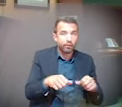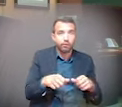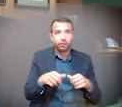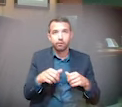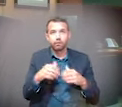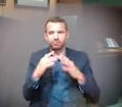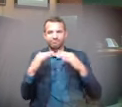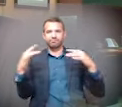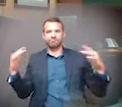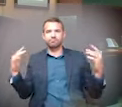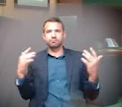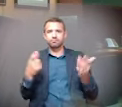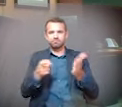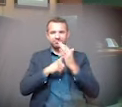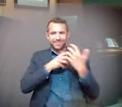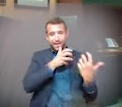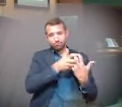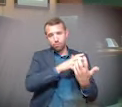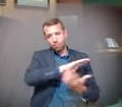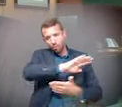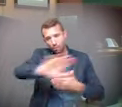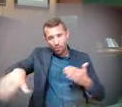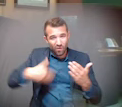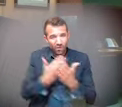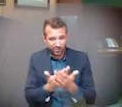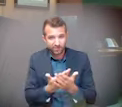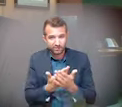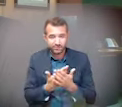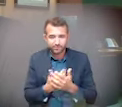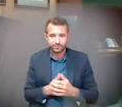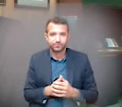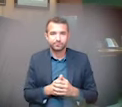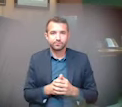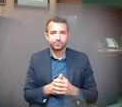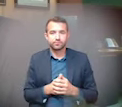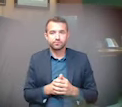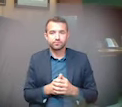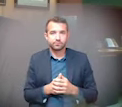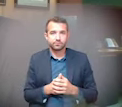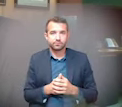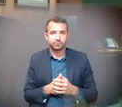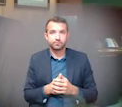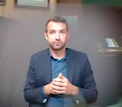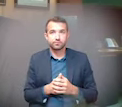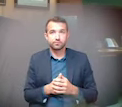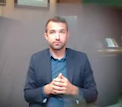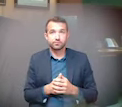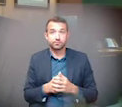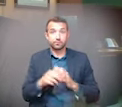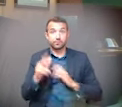And so, if we start really taking the different characteristics